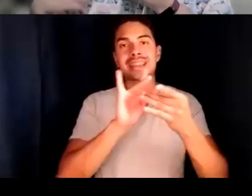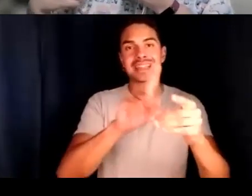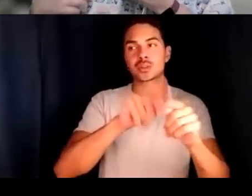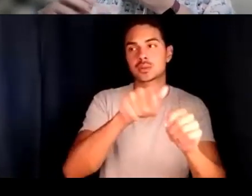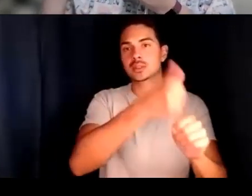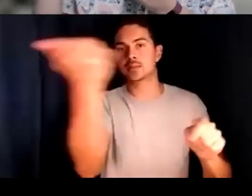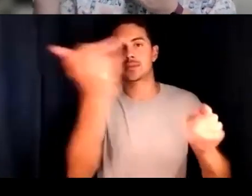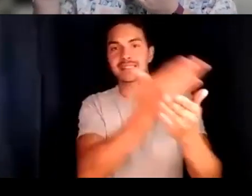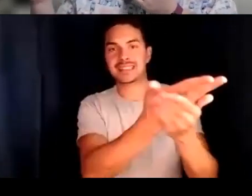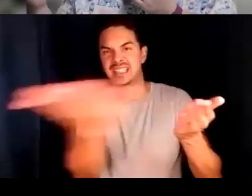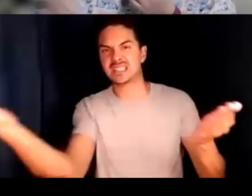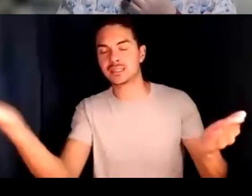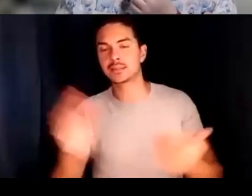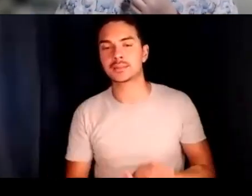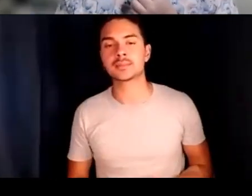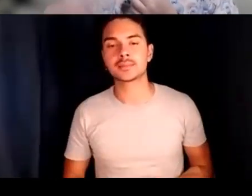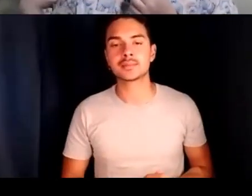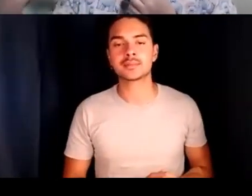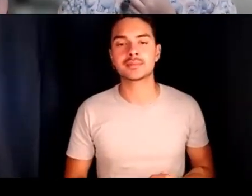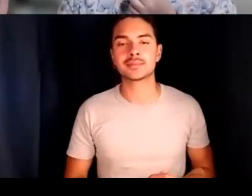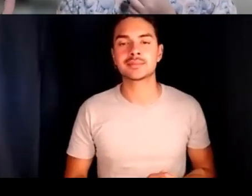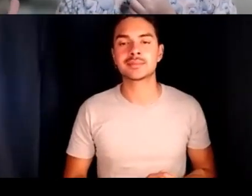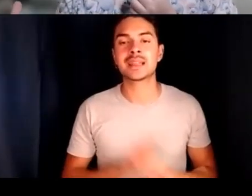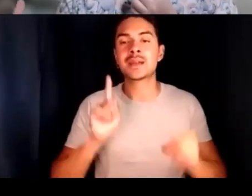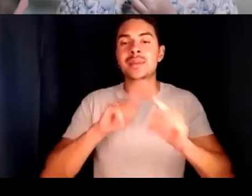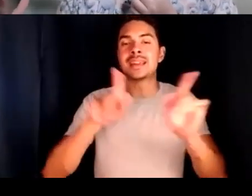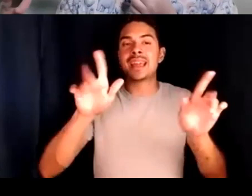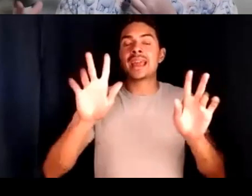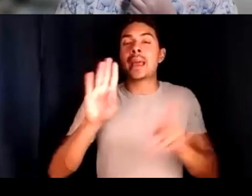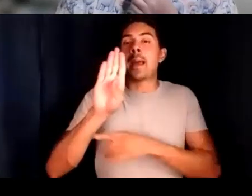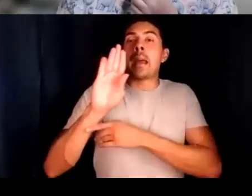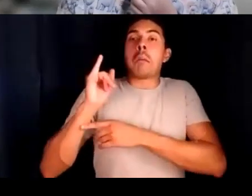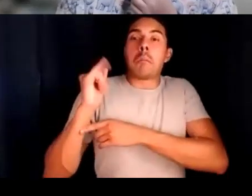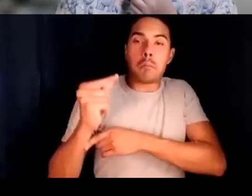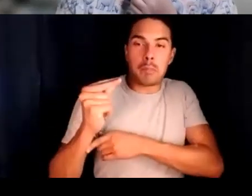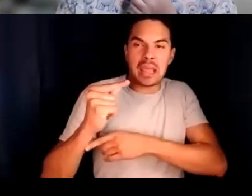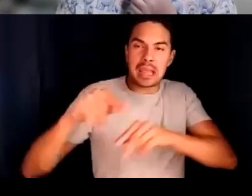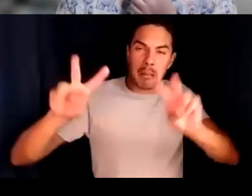but you "Big" feelings that are of stronger